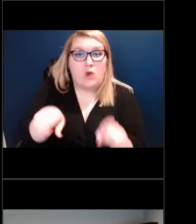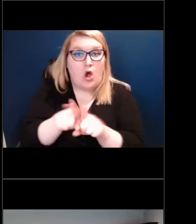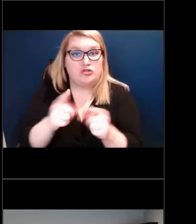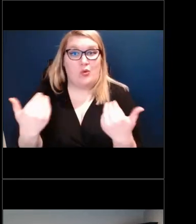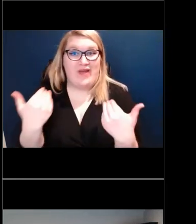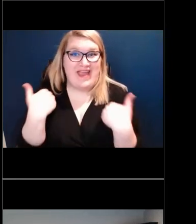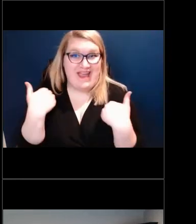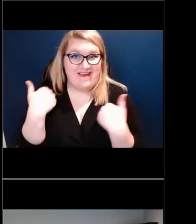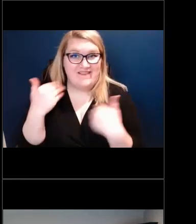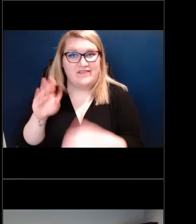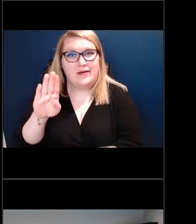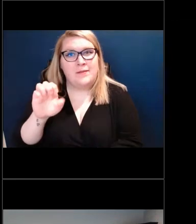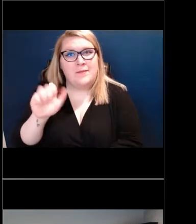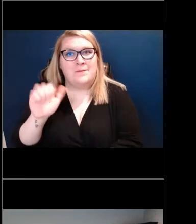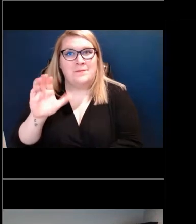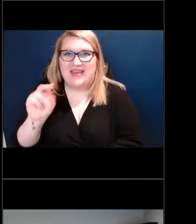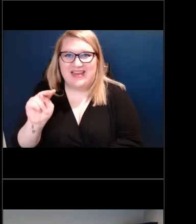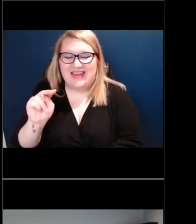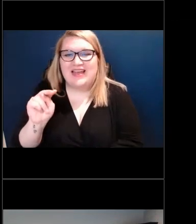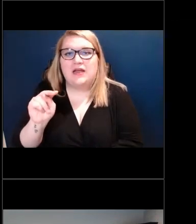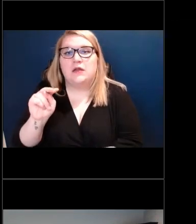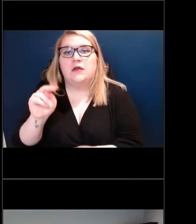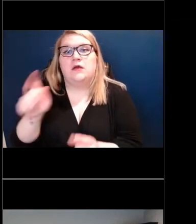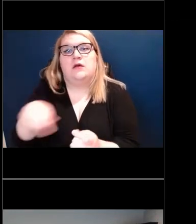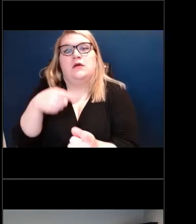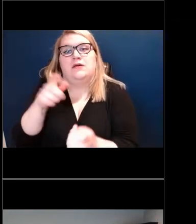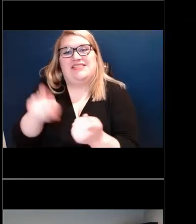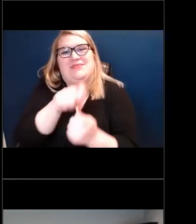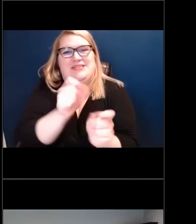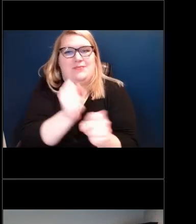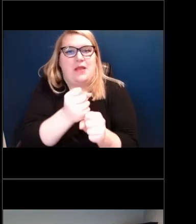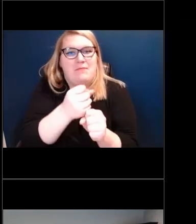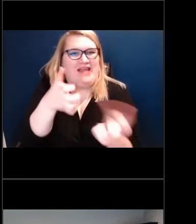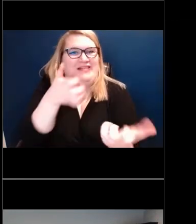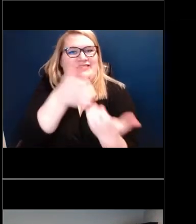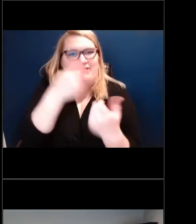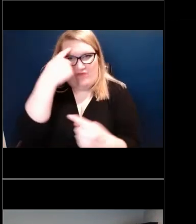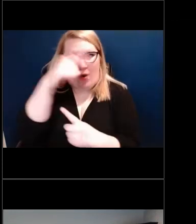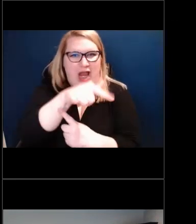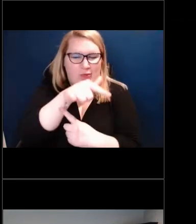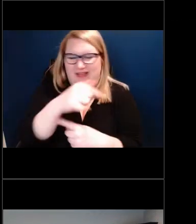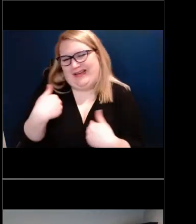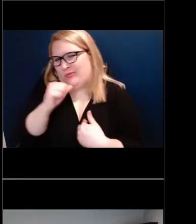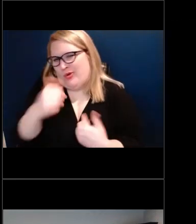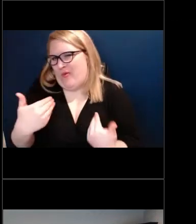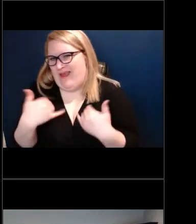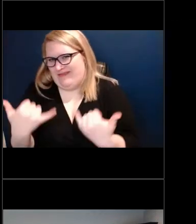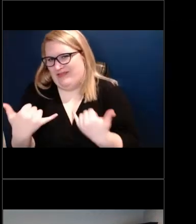but that are especially made for airplanes which are able to detect a crash and then activate automatically.